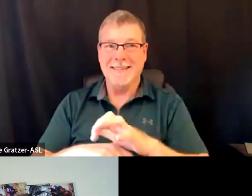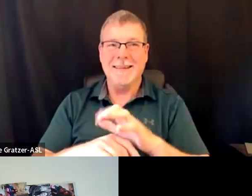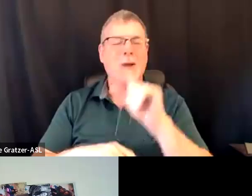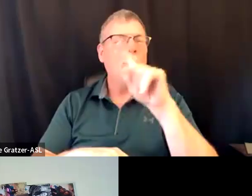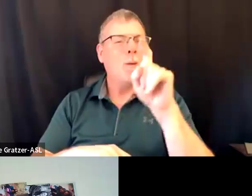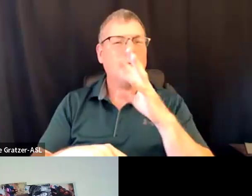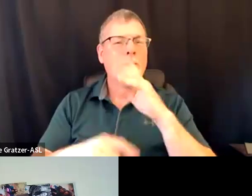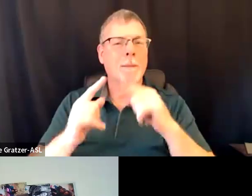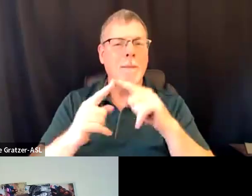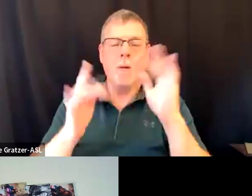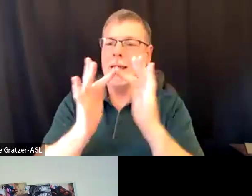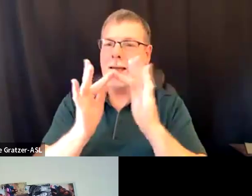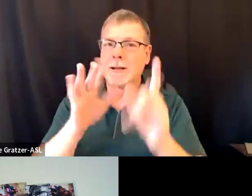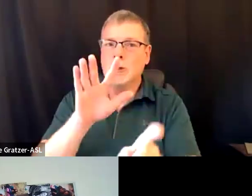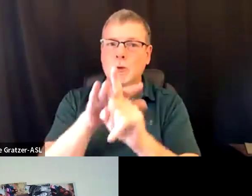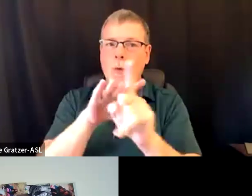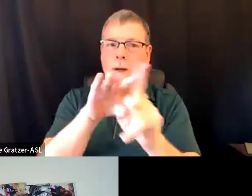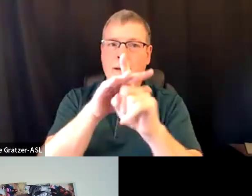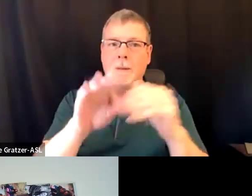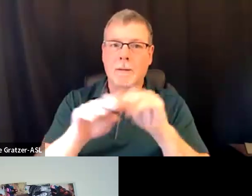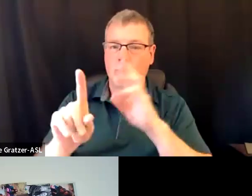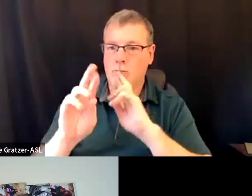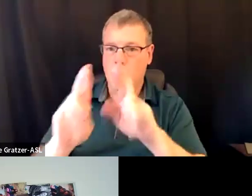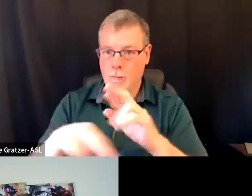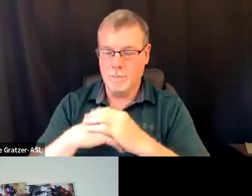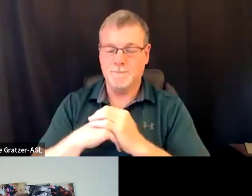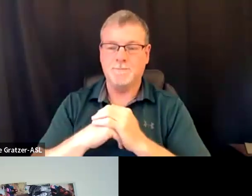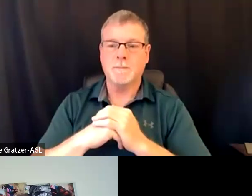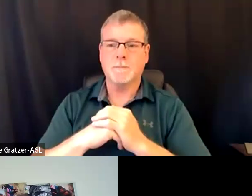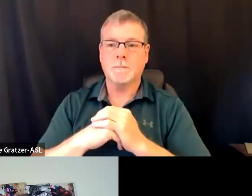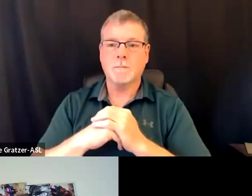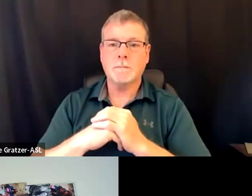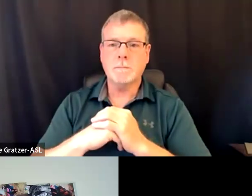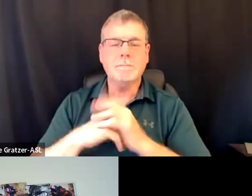that contacts are showing up in reports. And so this attendee said they feel like they're helping